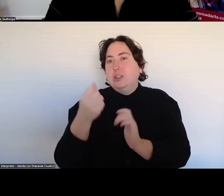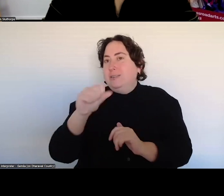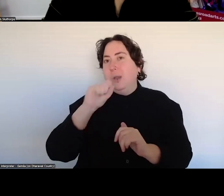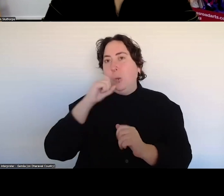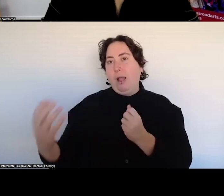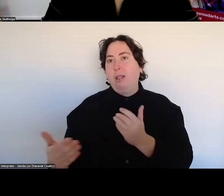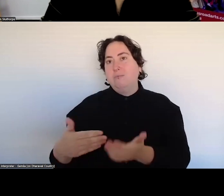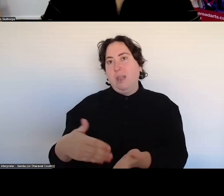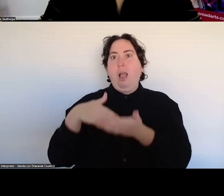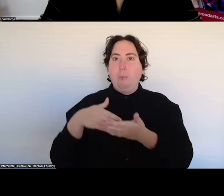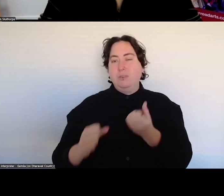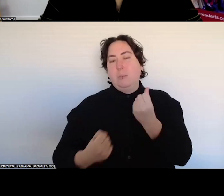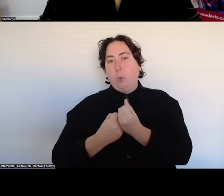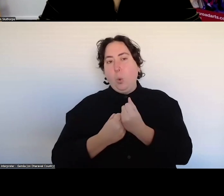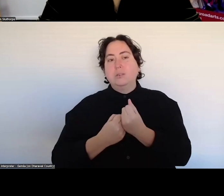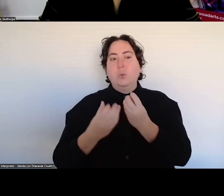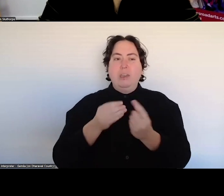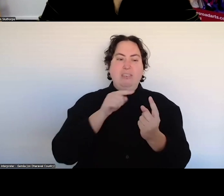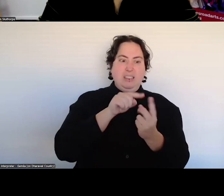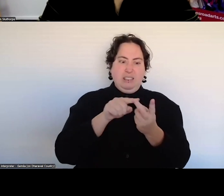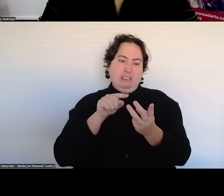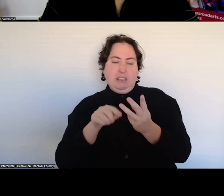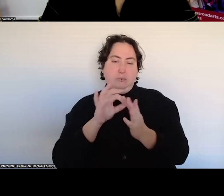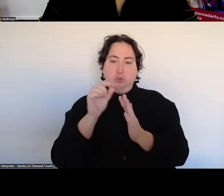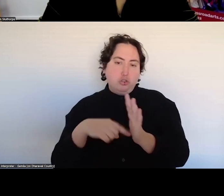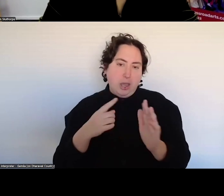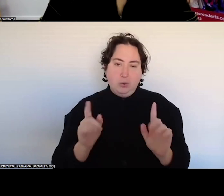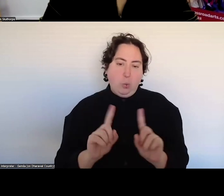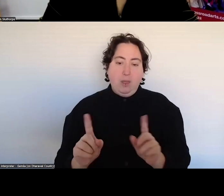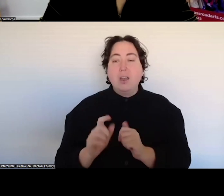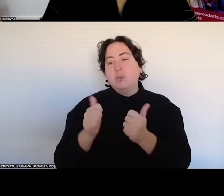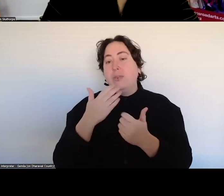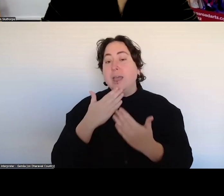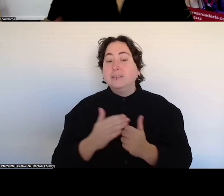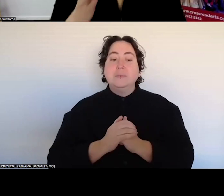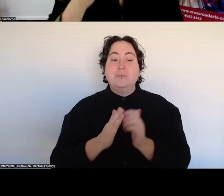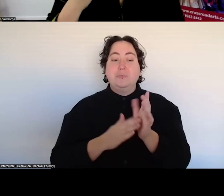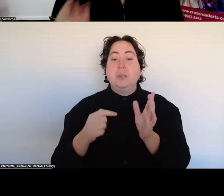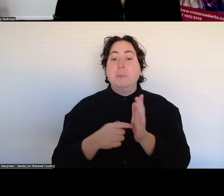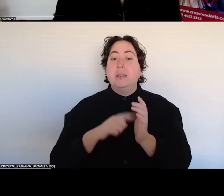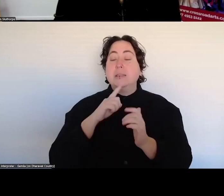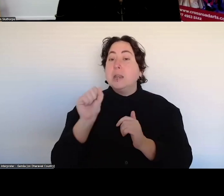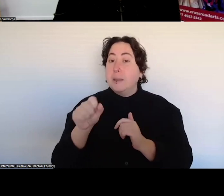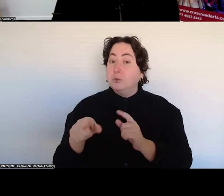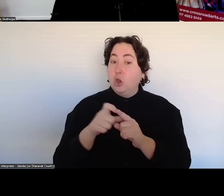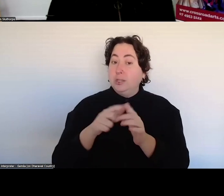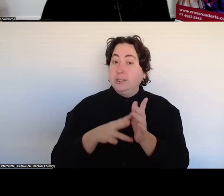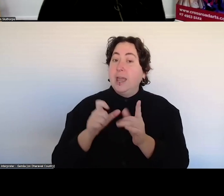and do this and that and thanks heaps. >> I want to stay with you, David on the text